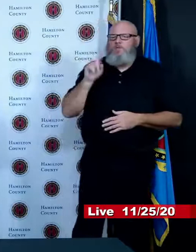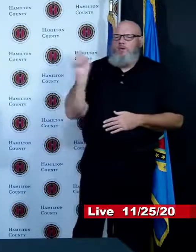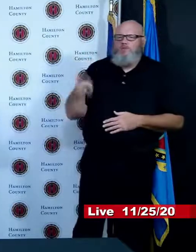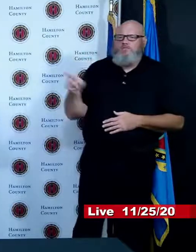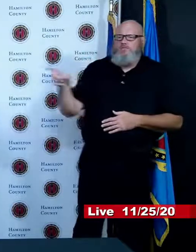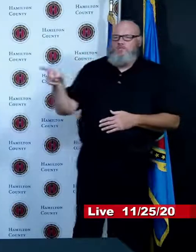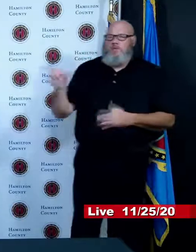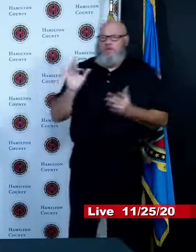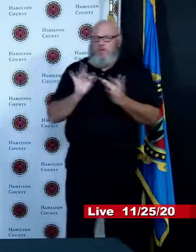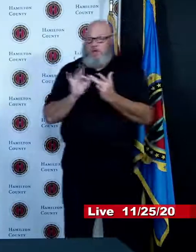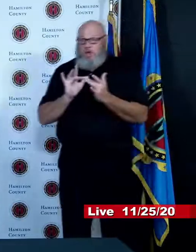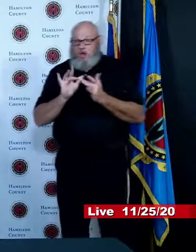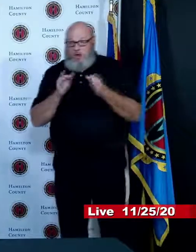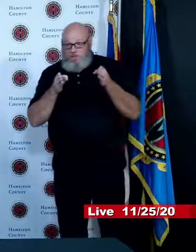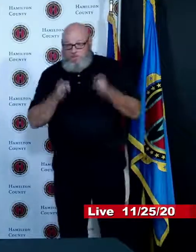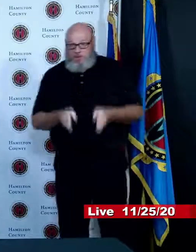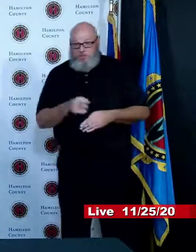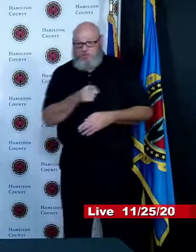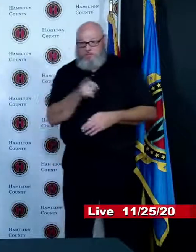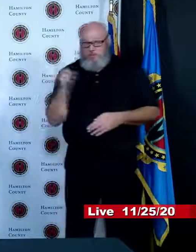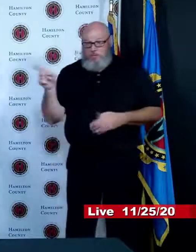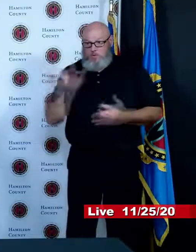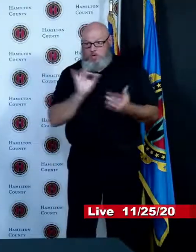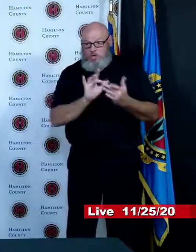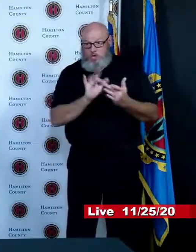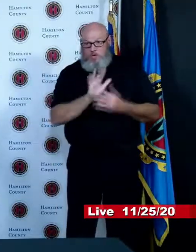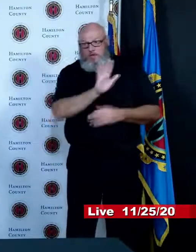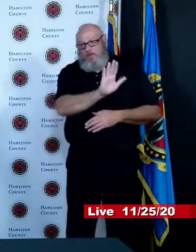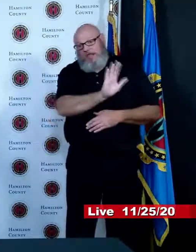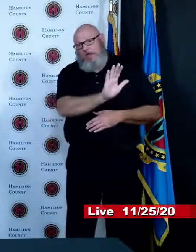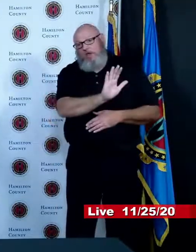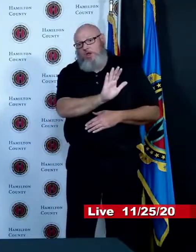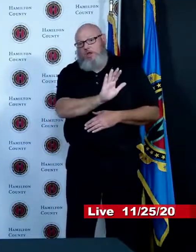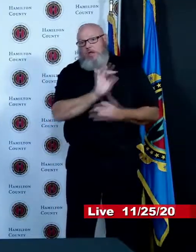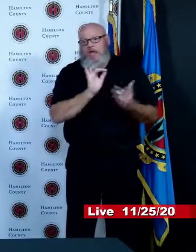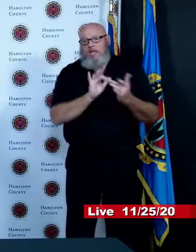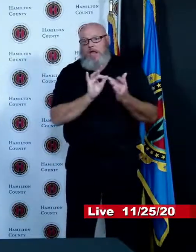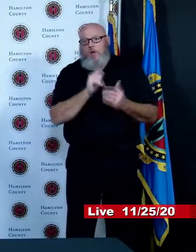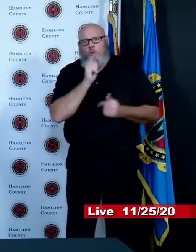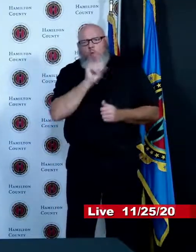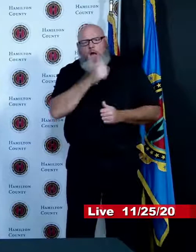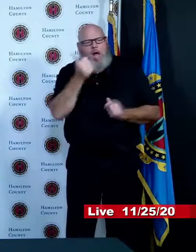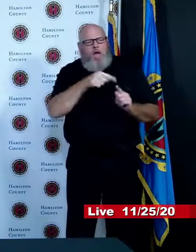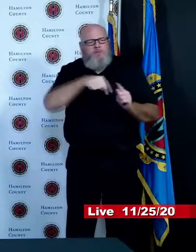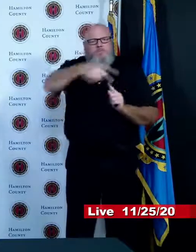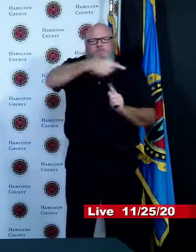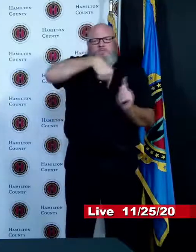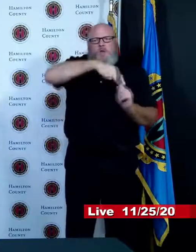are you can you also have the time and the energy to do where did where might you have gotten this